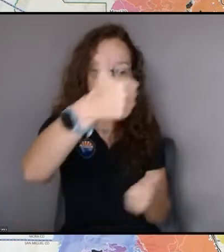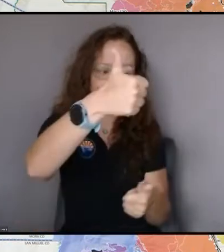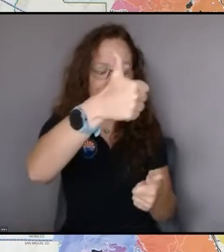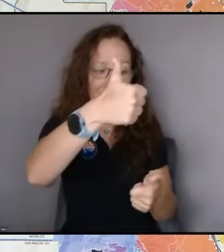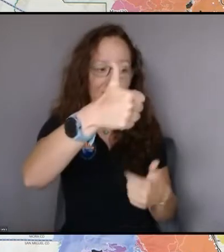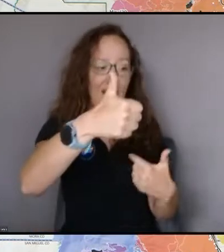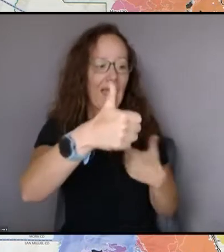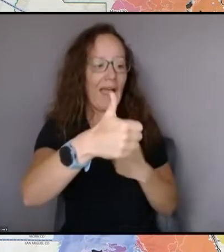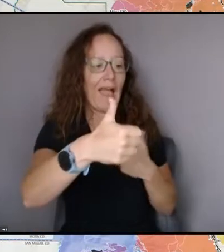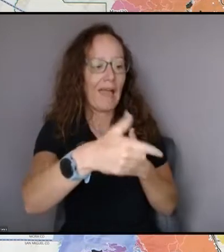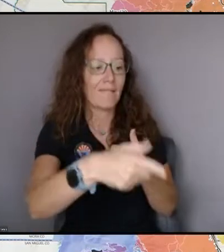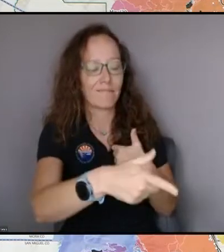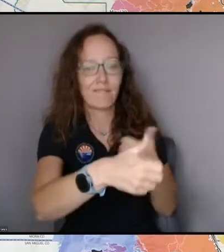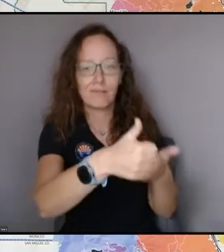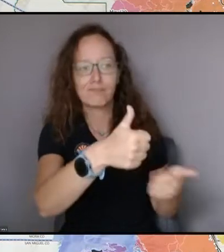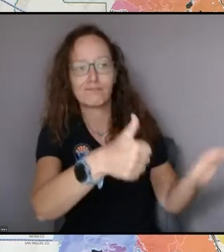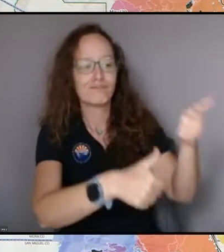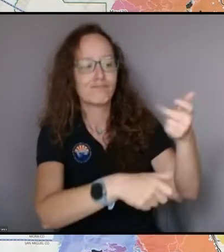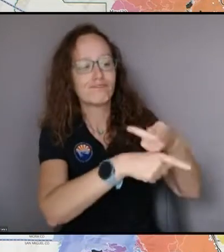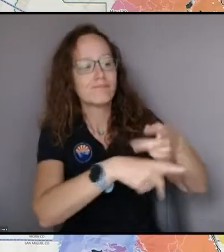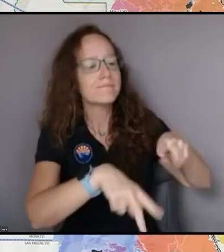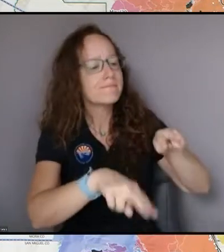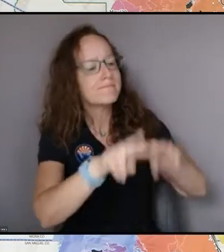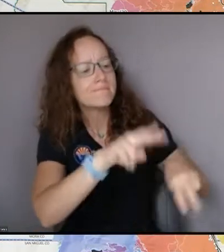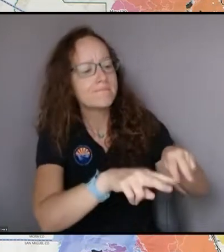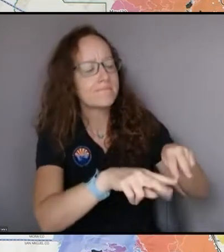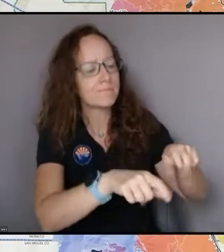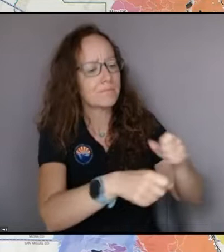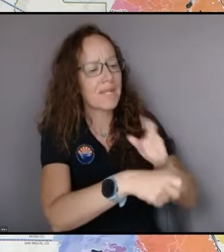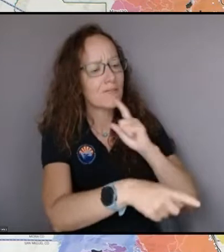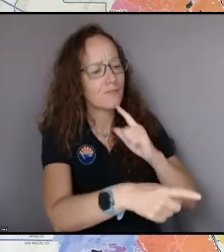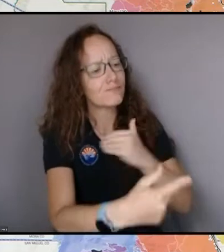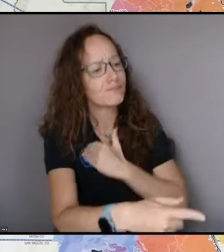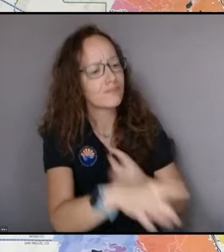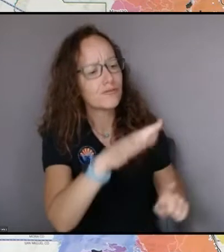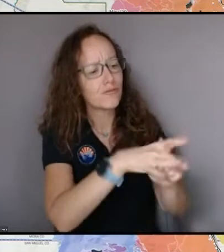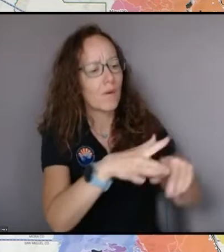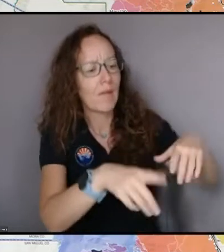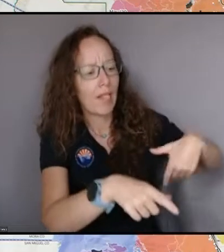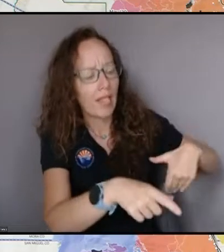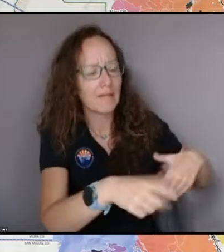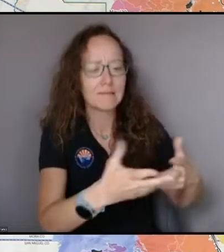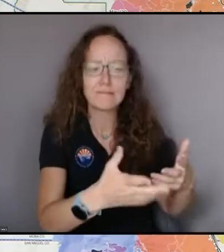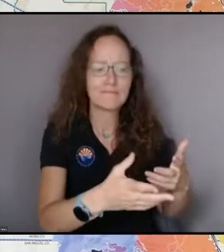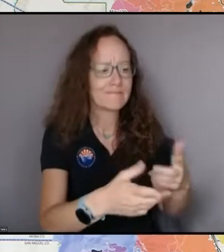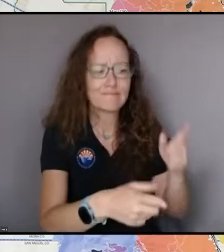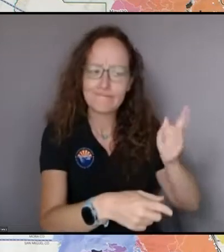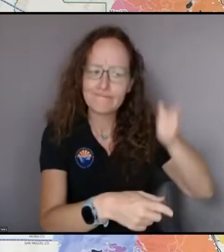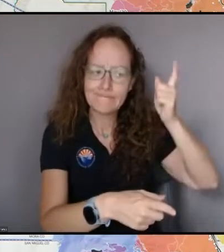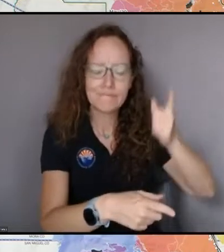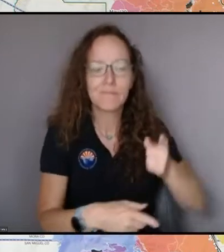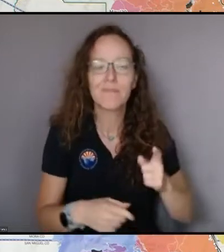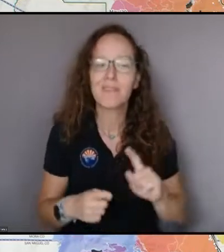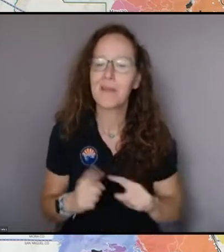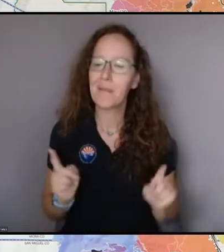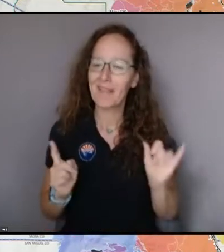the role that assumptions play in the decisions we make, the way that we look at situations and the outcomes. And